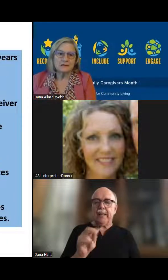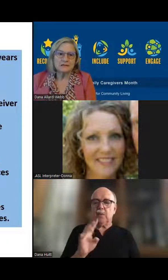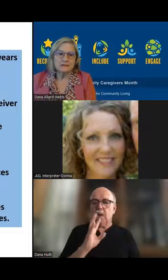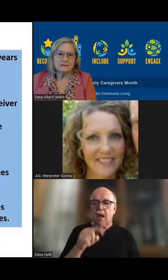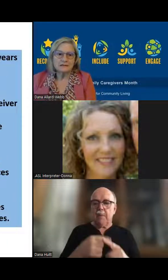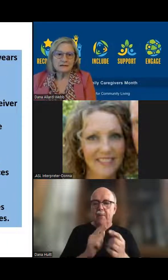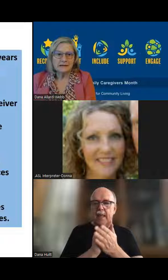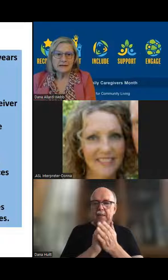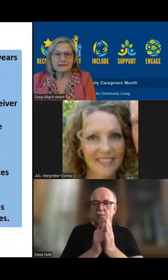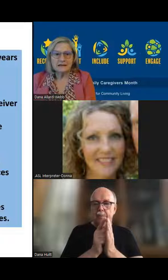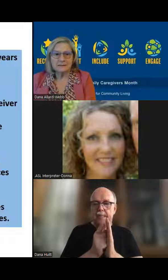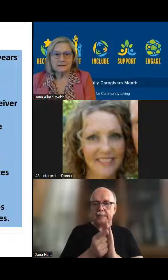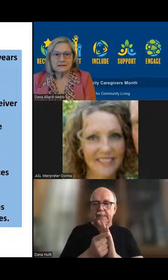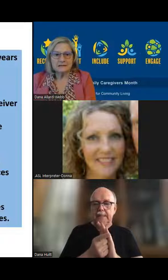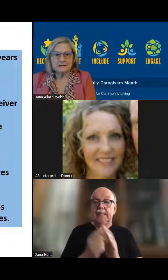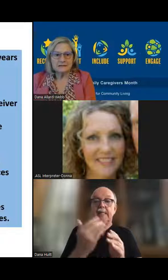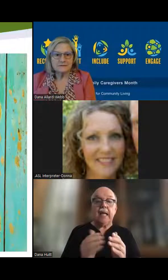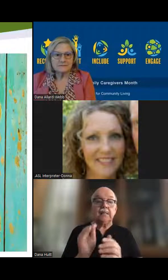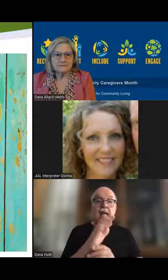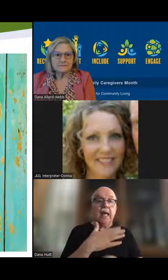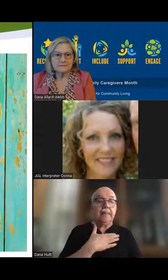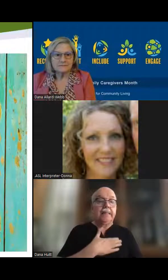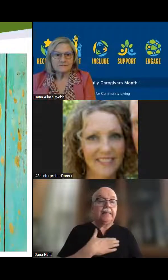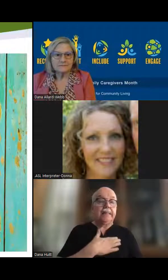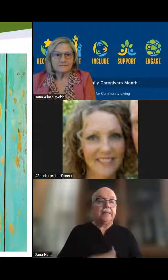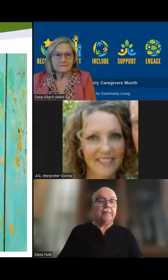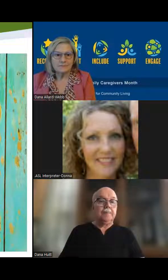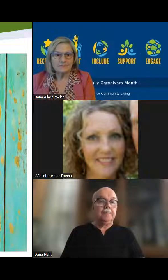them. So part of this toolkit that we're developing talks about the recognition